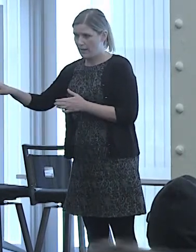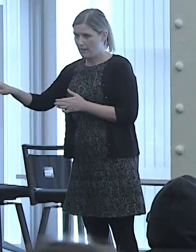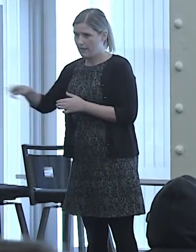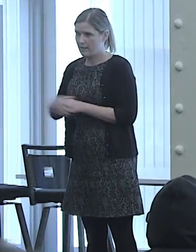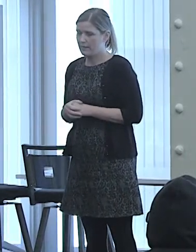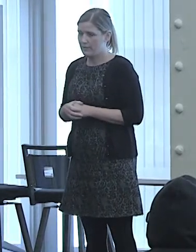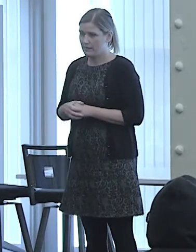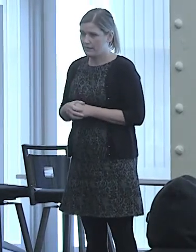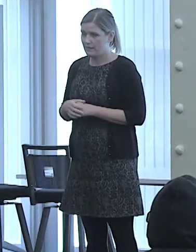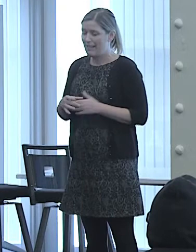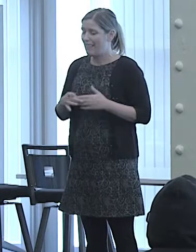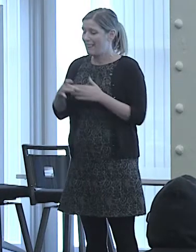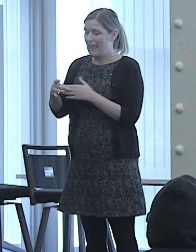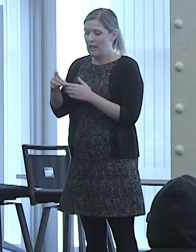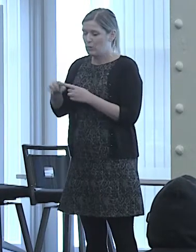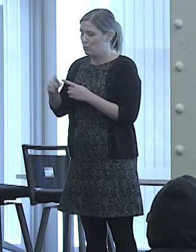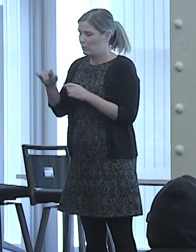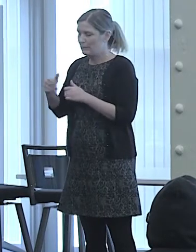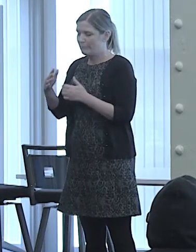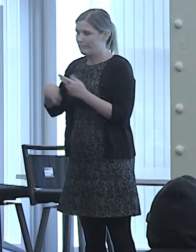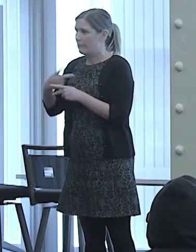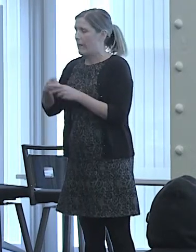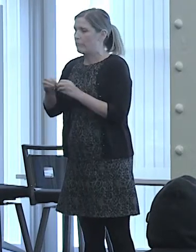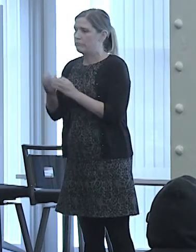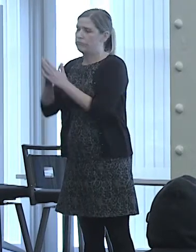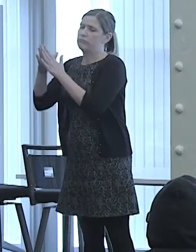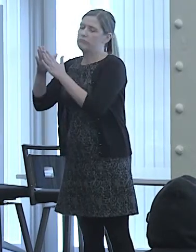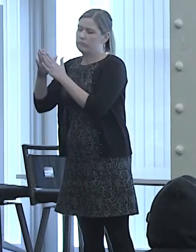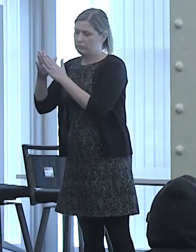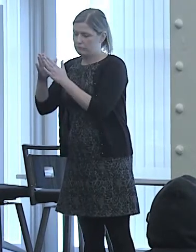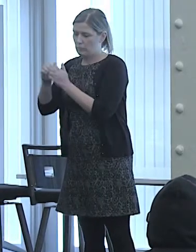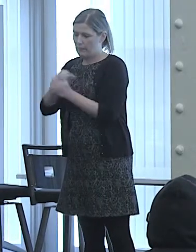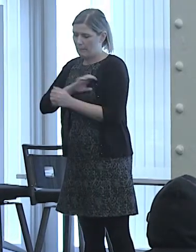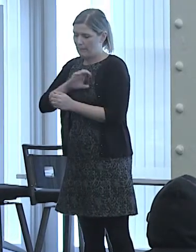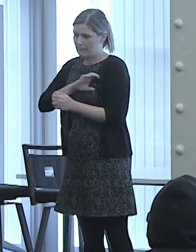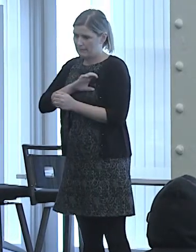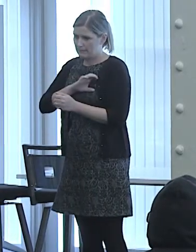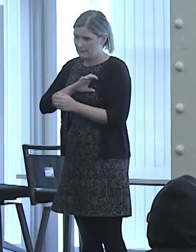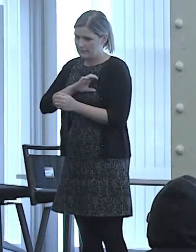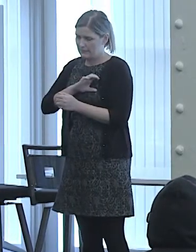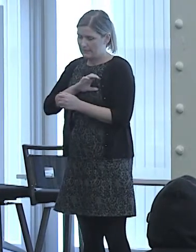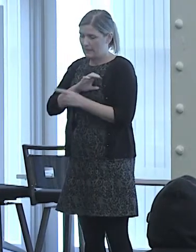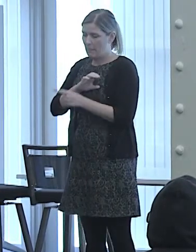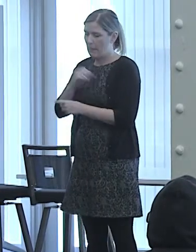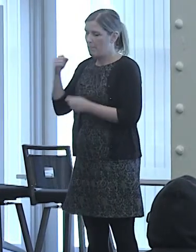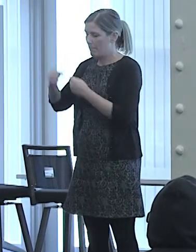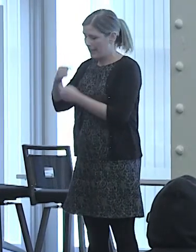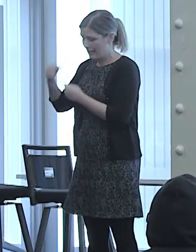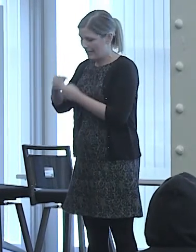This led to an altercation. There was a fight. He was beaten, he was tased,